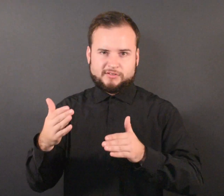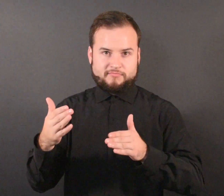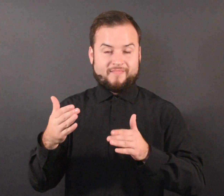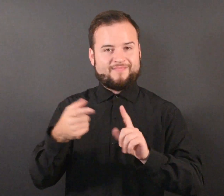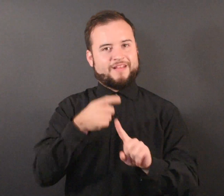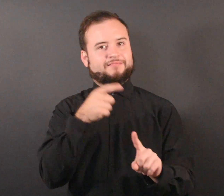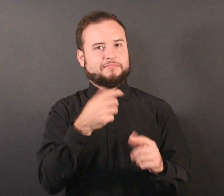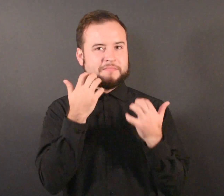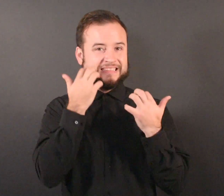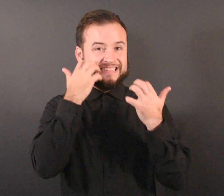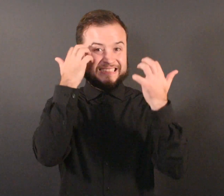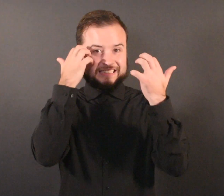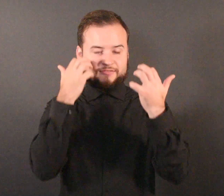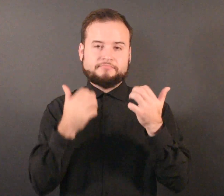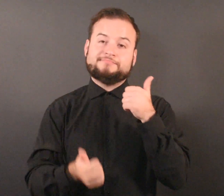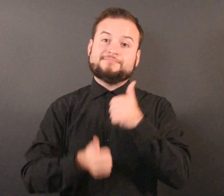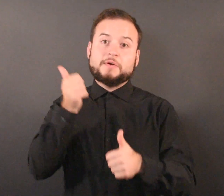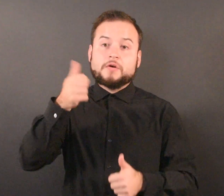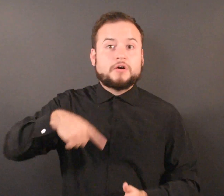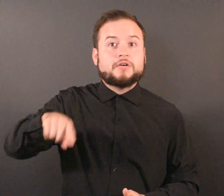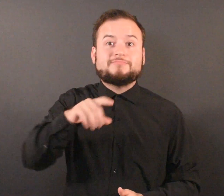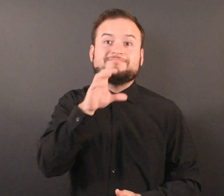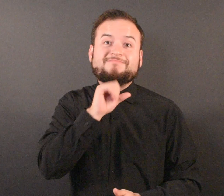mostly among children under the age of five.